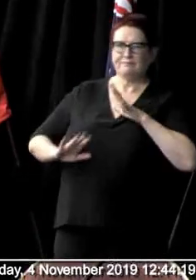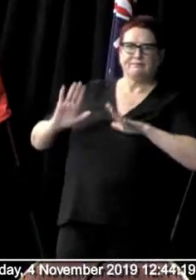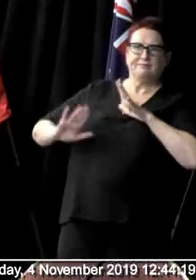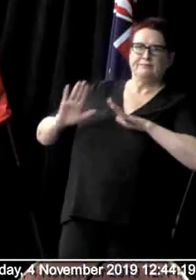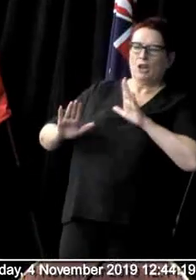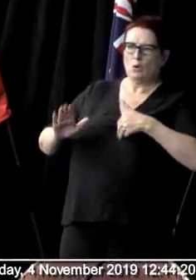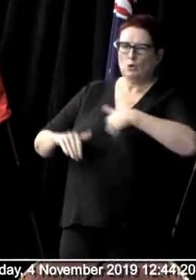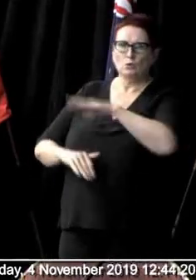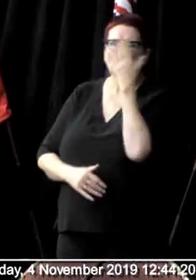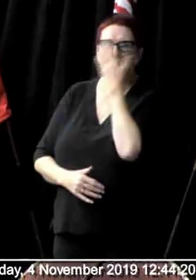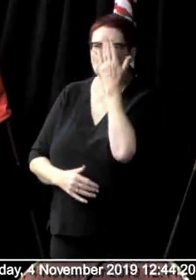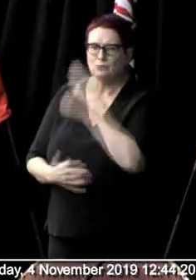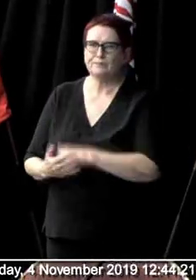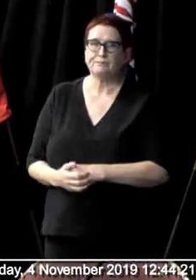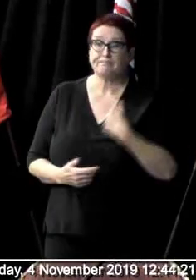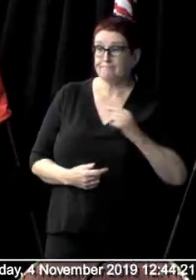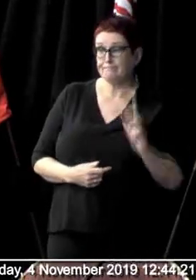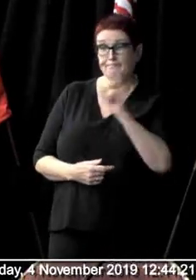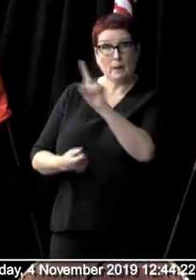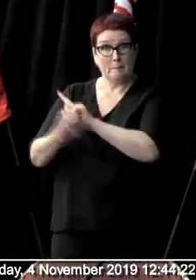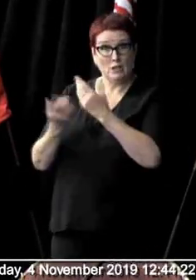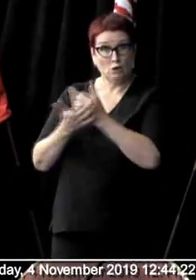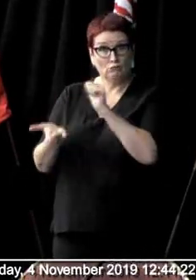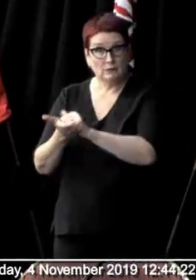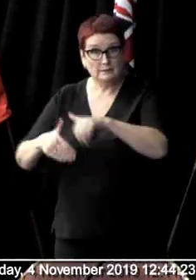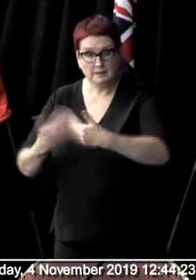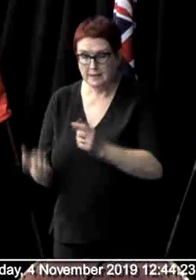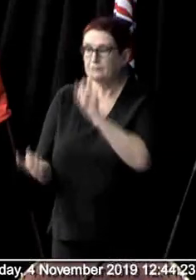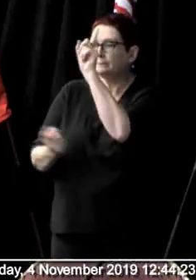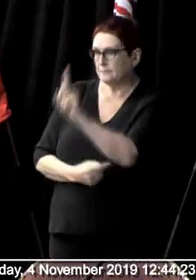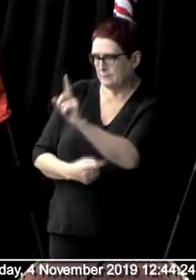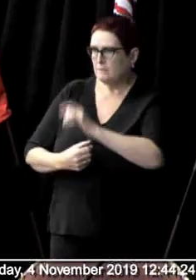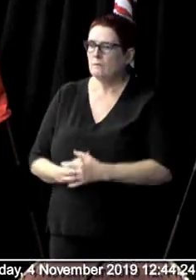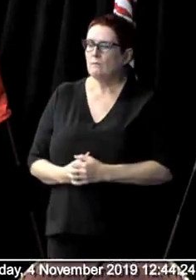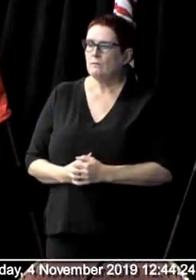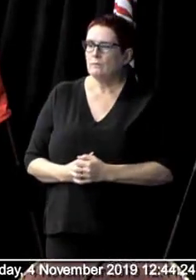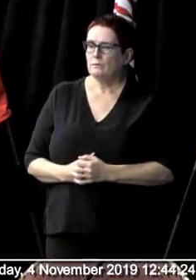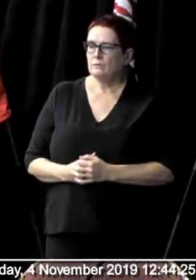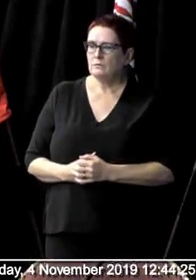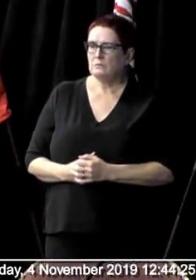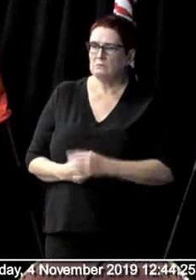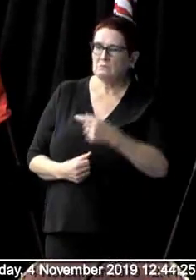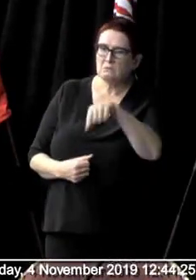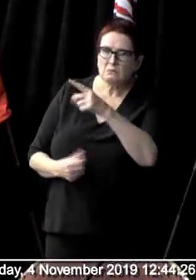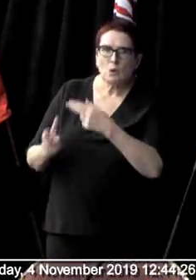I turned up at the meeting with a behavioural specialist and